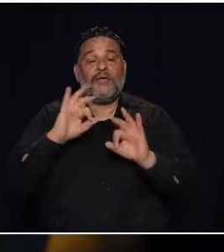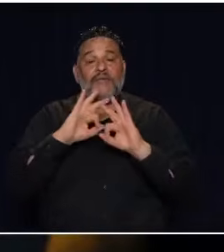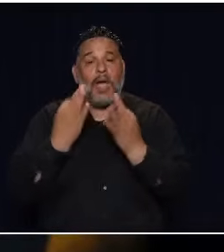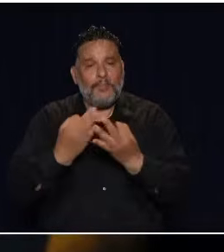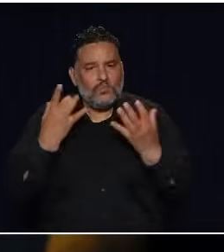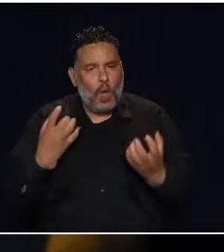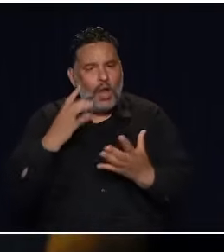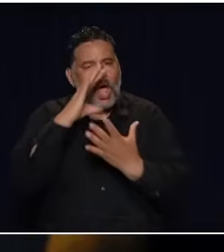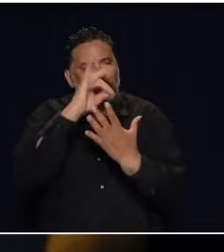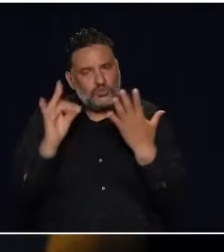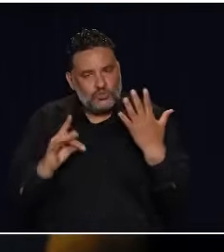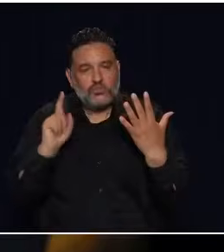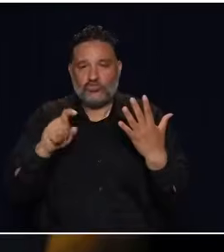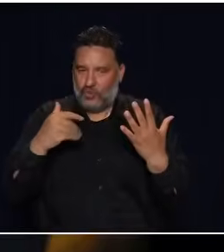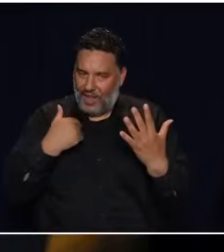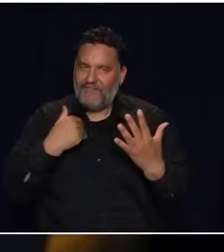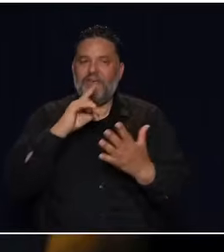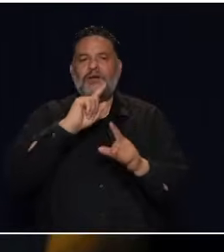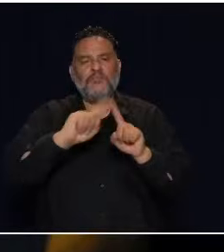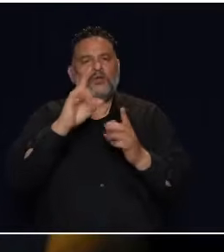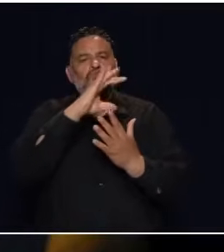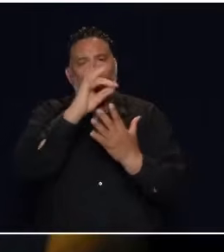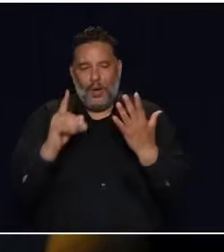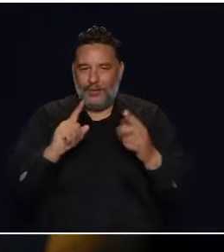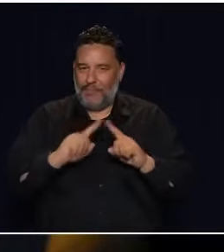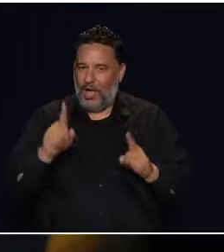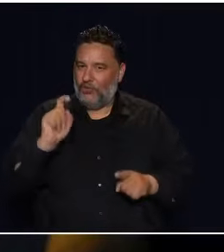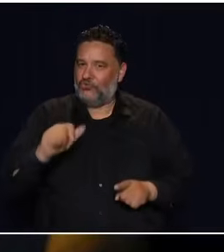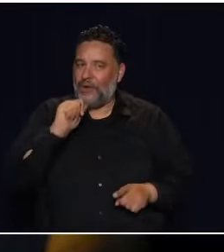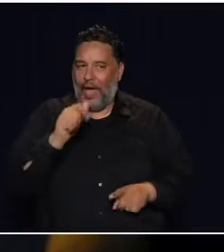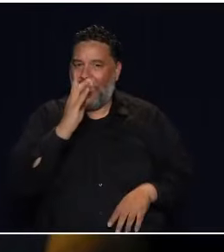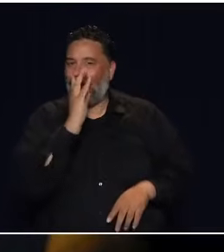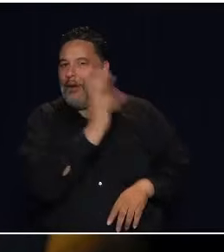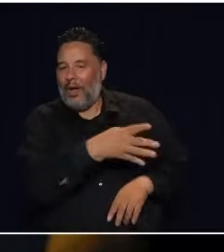GOOD STEWARDS OF PUBLIC RESOURCES. I UNDERSTAND FAMILIES WANT